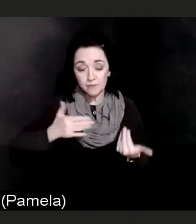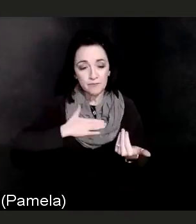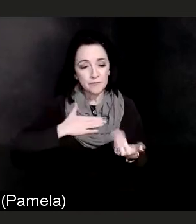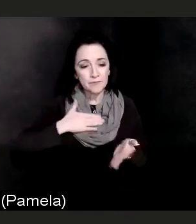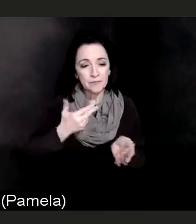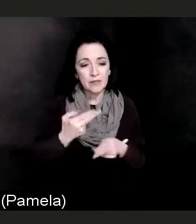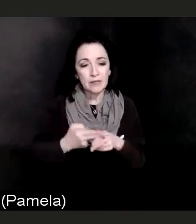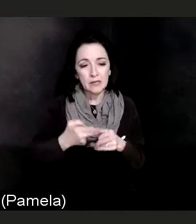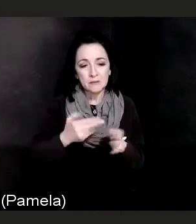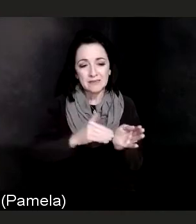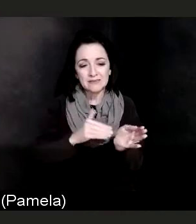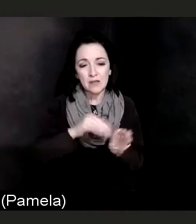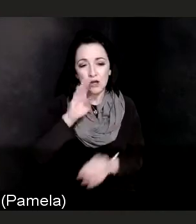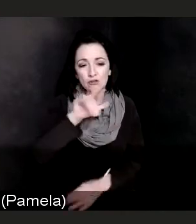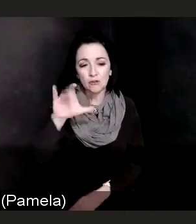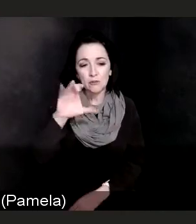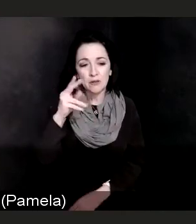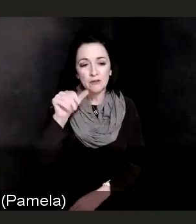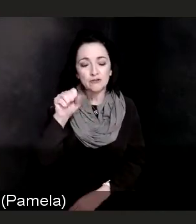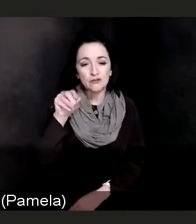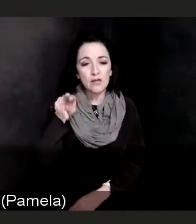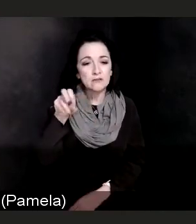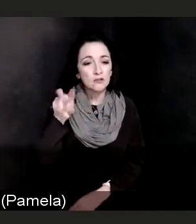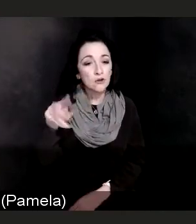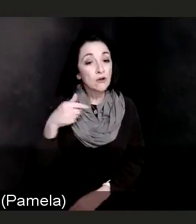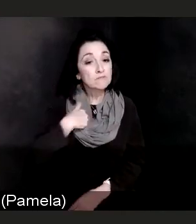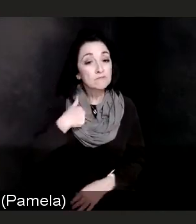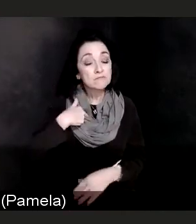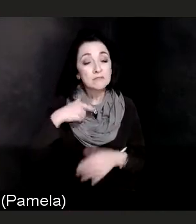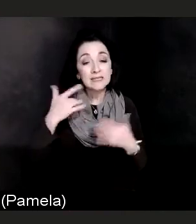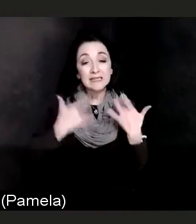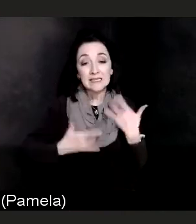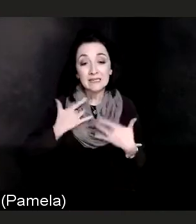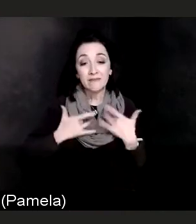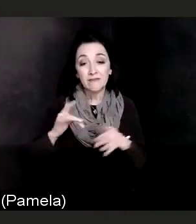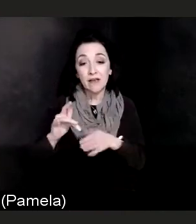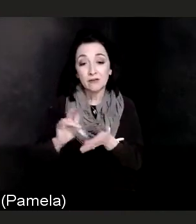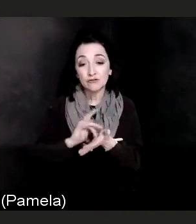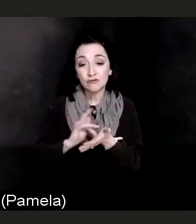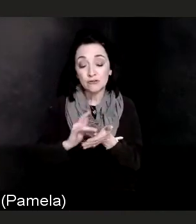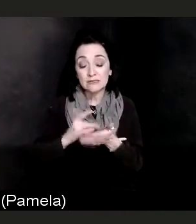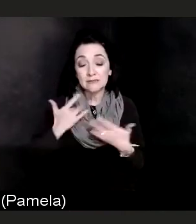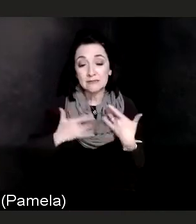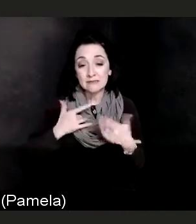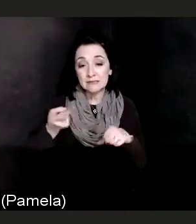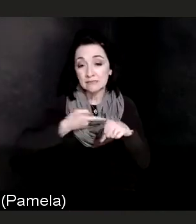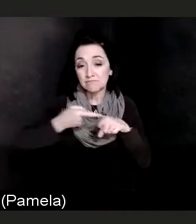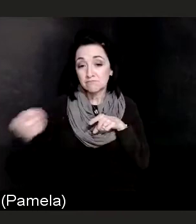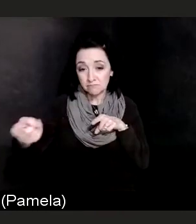I am an infectious disease physician here at Beebe Healthcare. I've been with Beebe health care for a little over